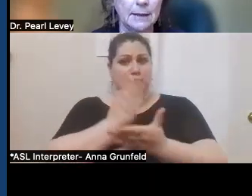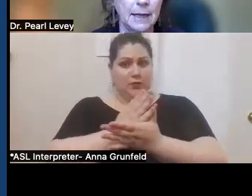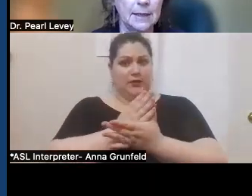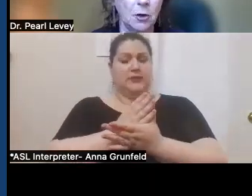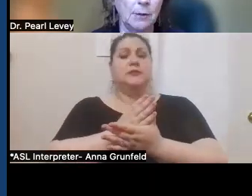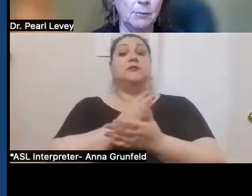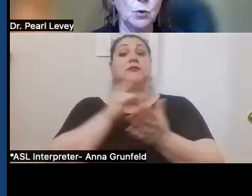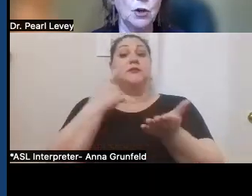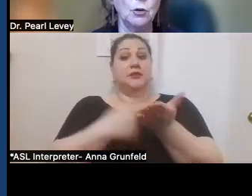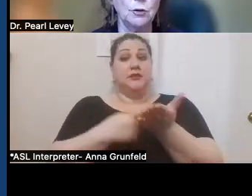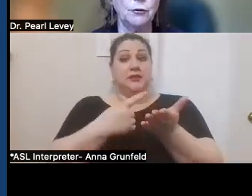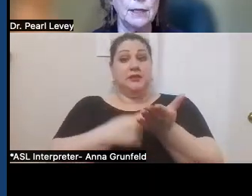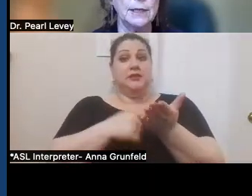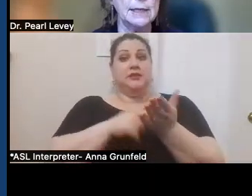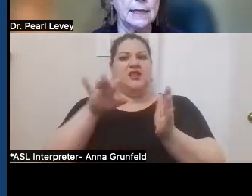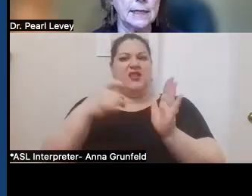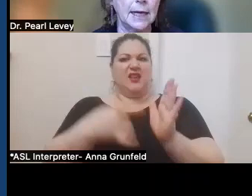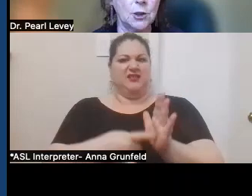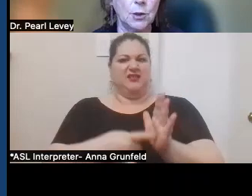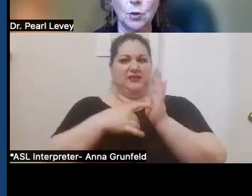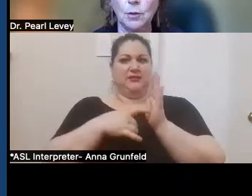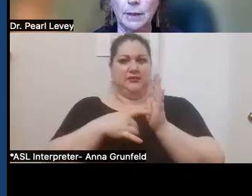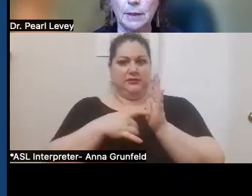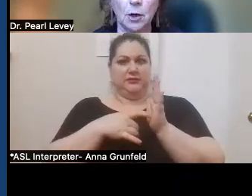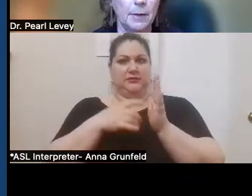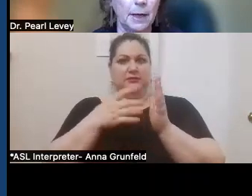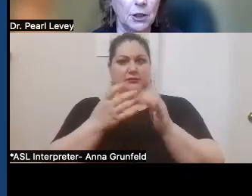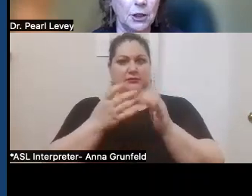and that's so important to hold front and center as we talk about accommodations.